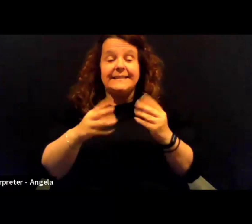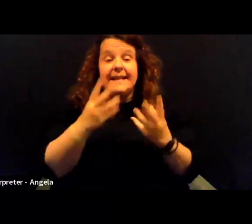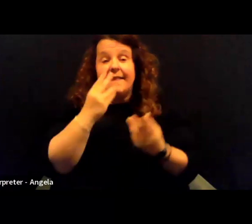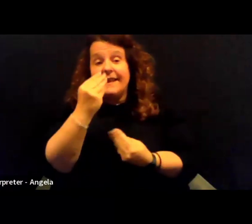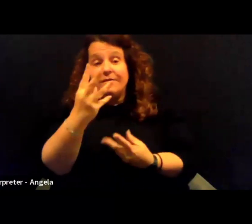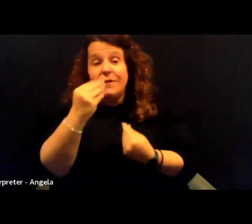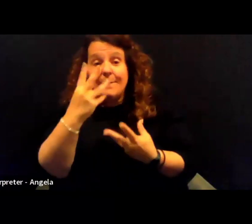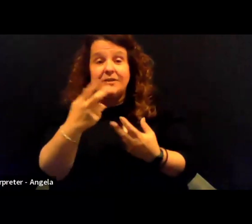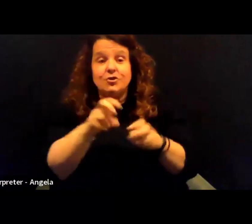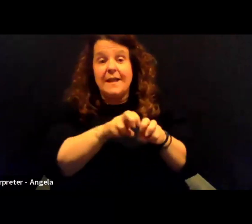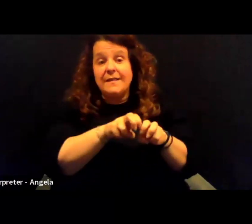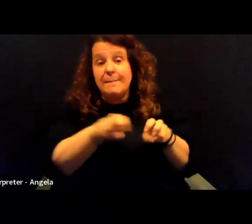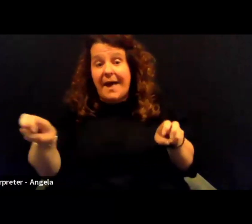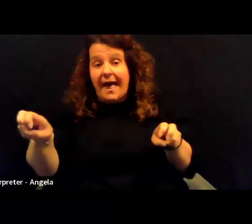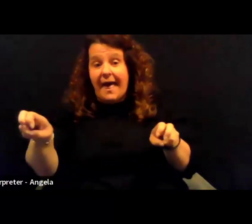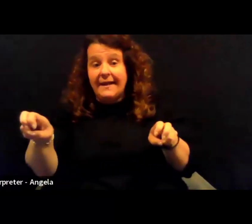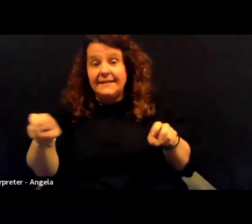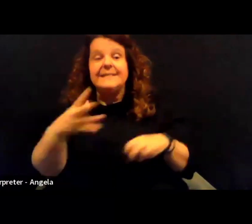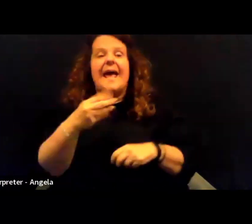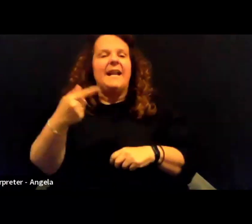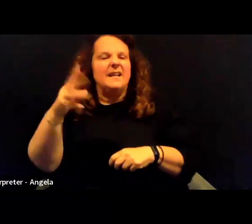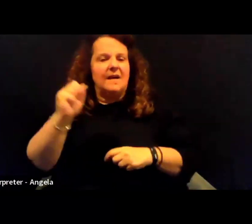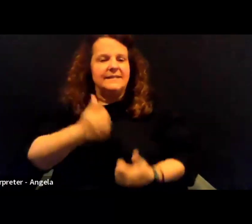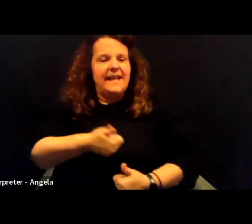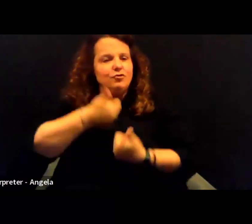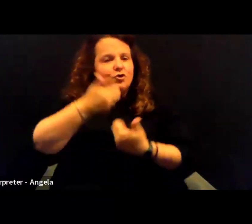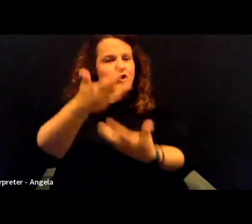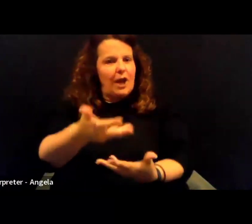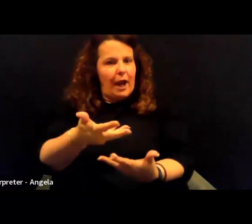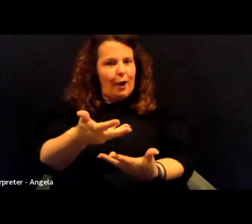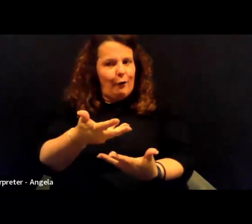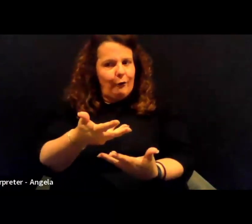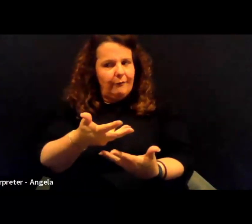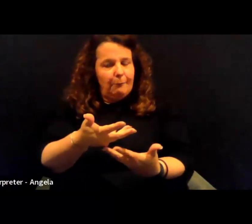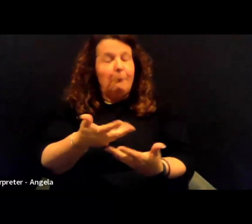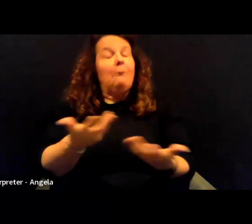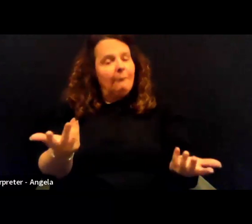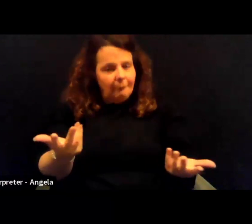have shared, make a difference for you in